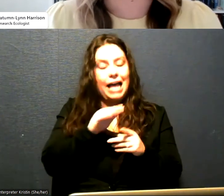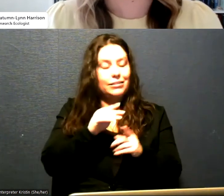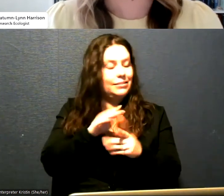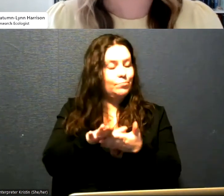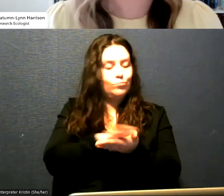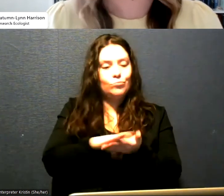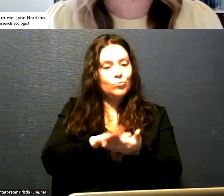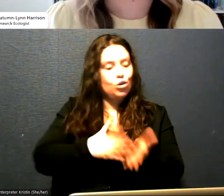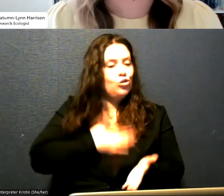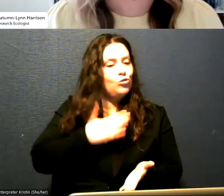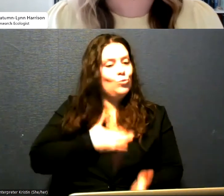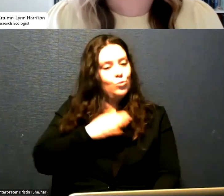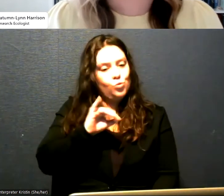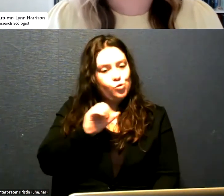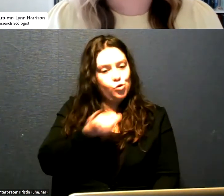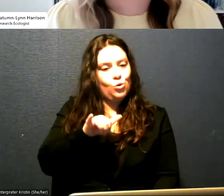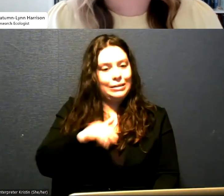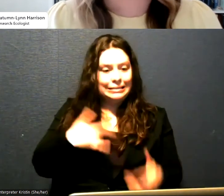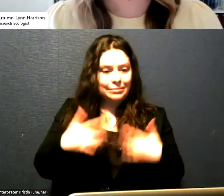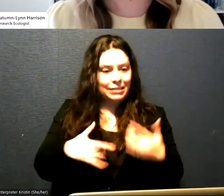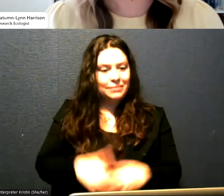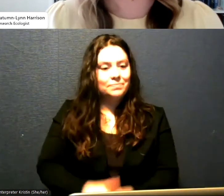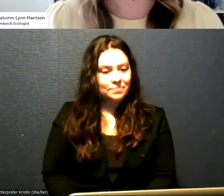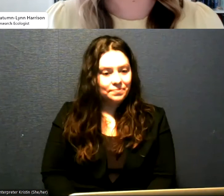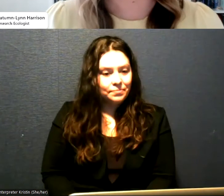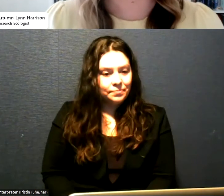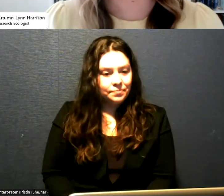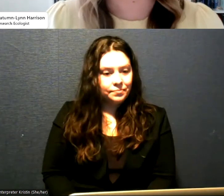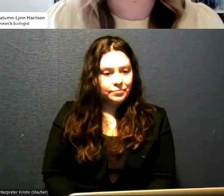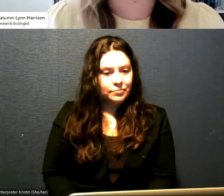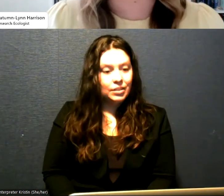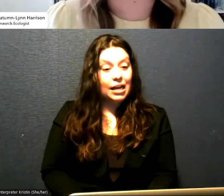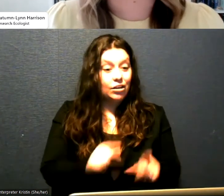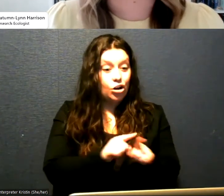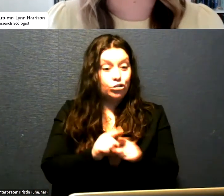it just made the longest migration in the world or one of, um but I also really enjoy the moments